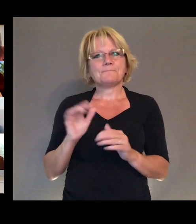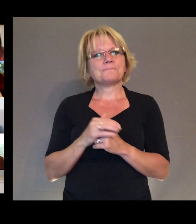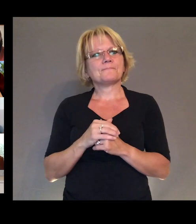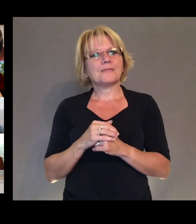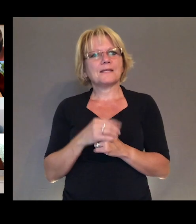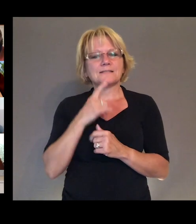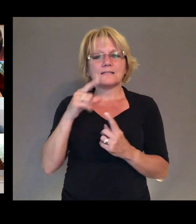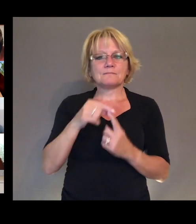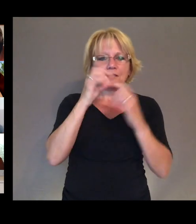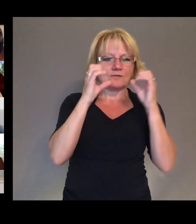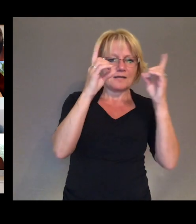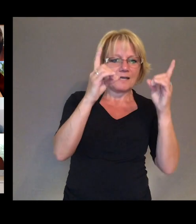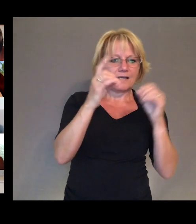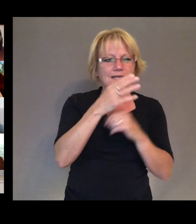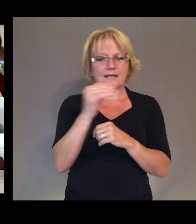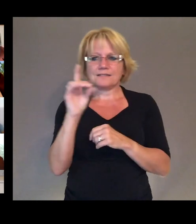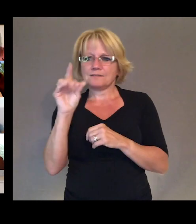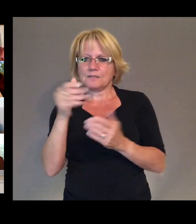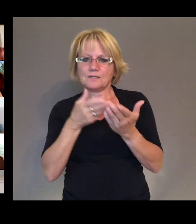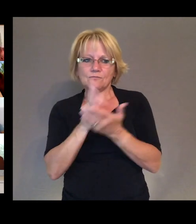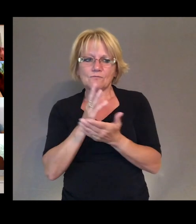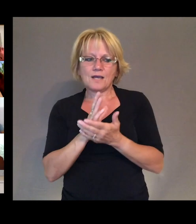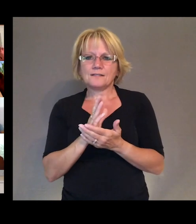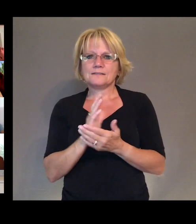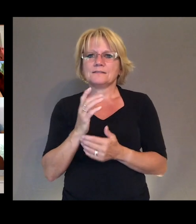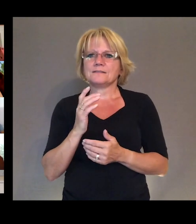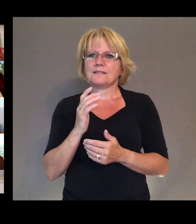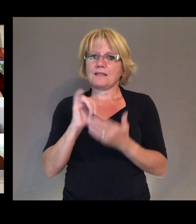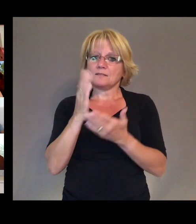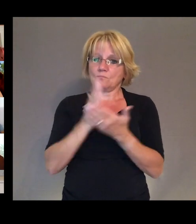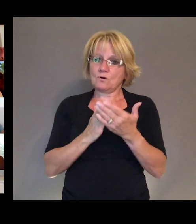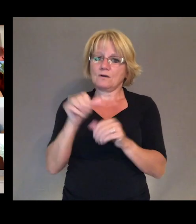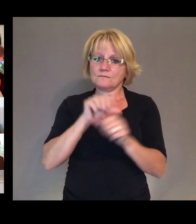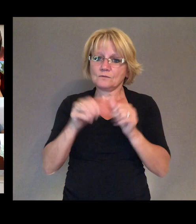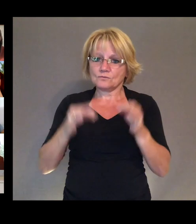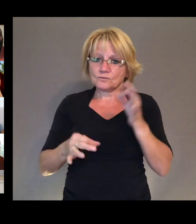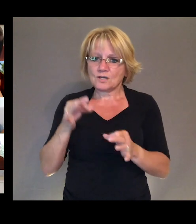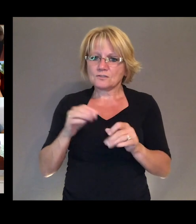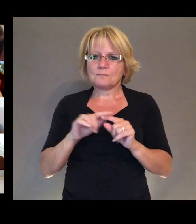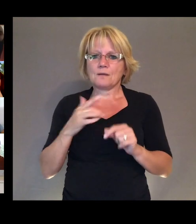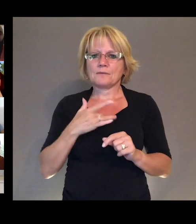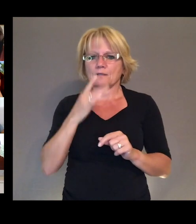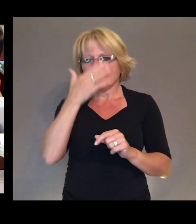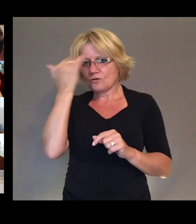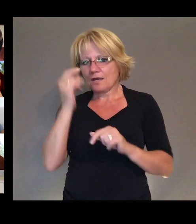and disability rights are the forgotten social justice. And like what Dr. Gannon has said, I feel like people have this hope,